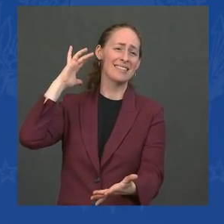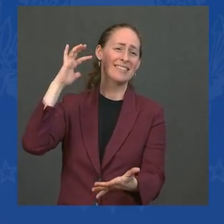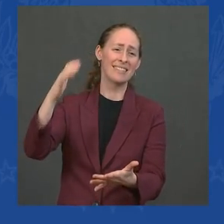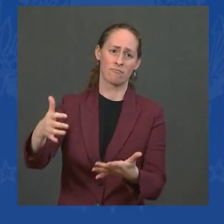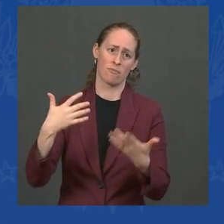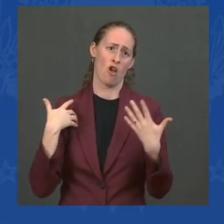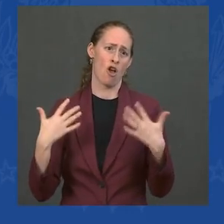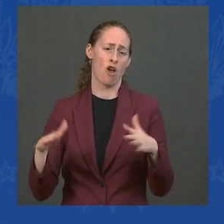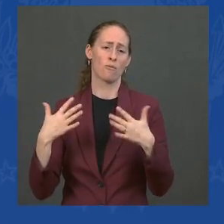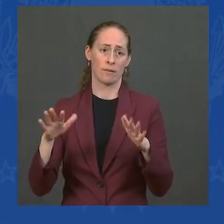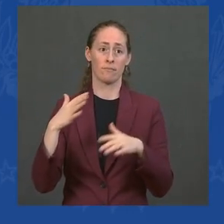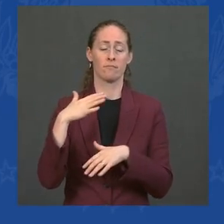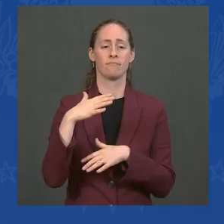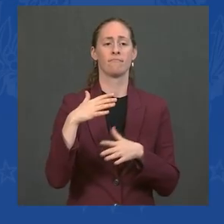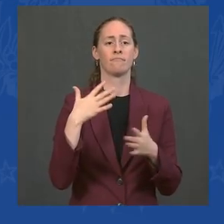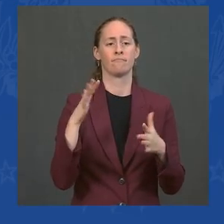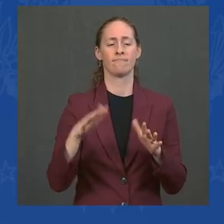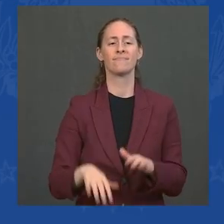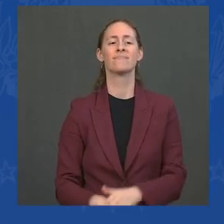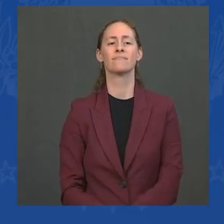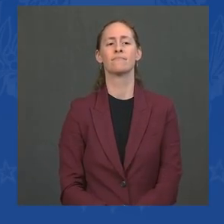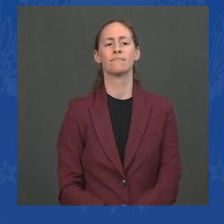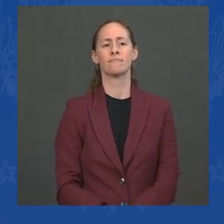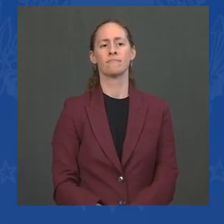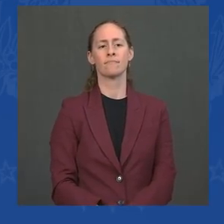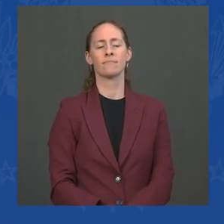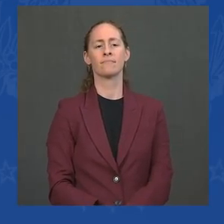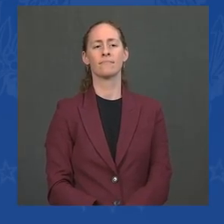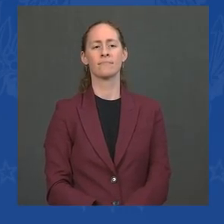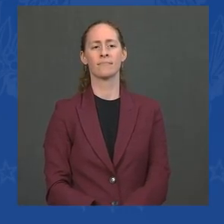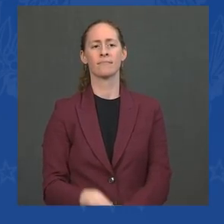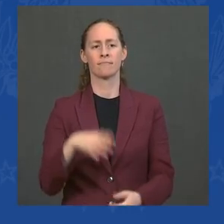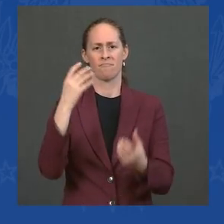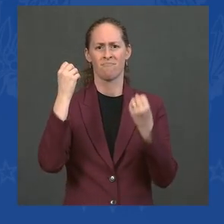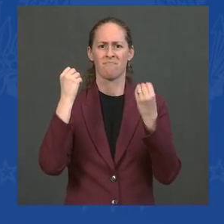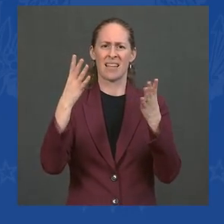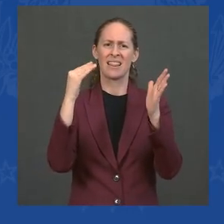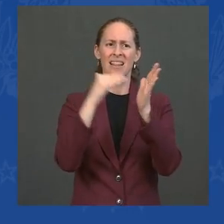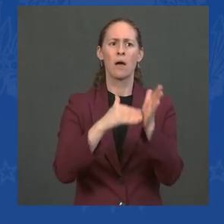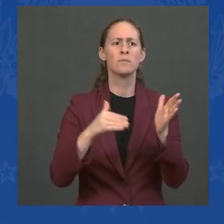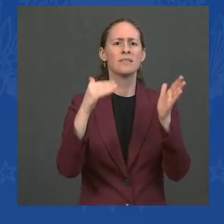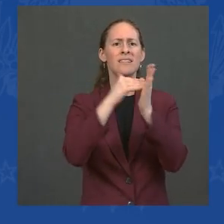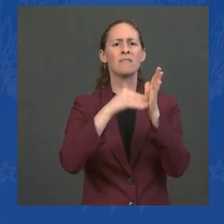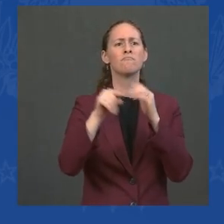[one hundred and eighty million] doses of vaccines to other parts of the world. And we're going to end up doing over a billion